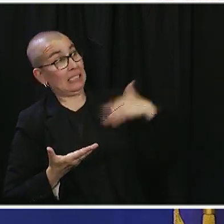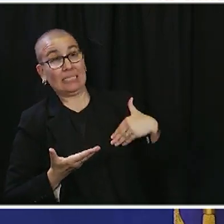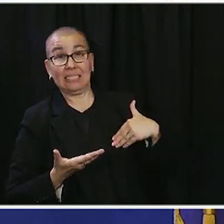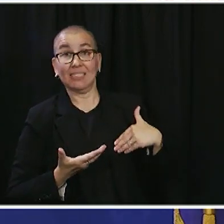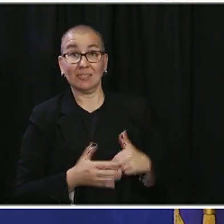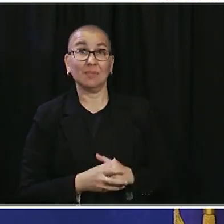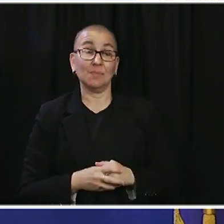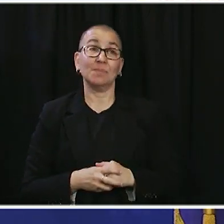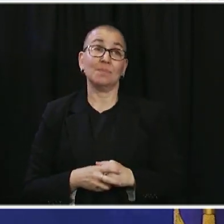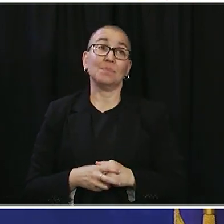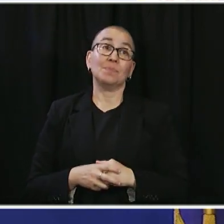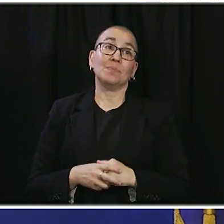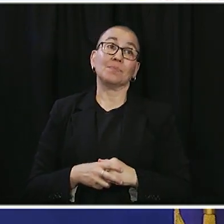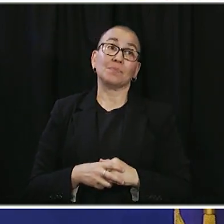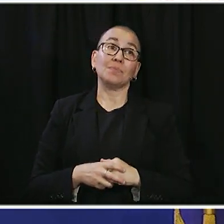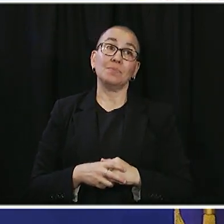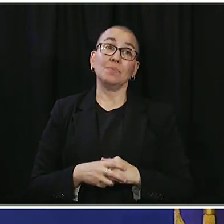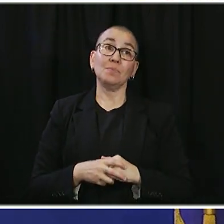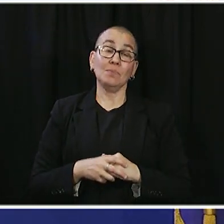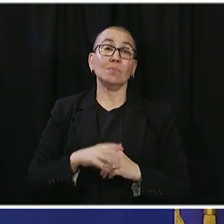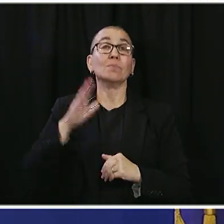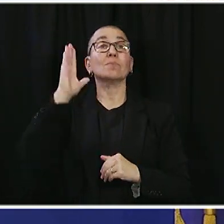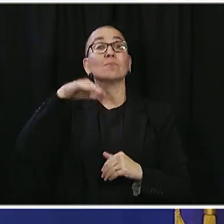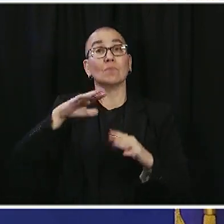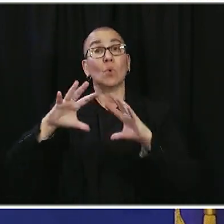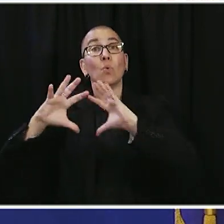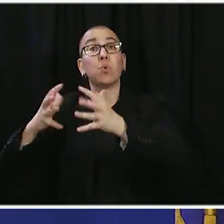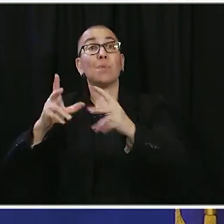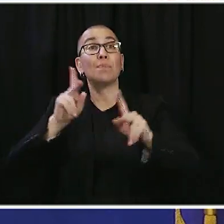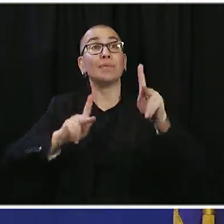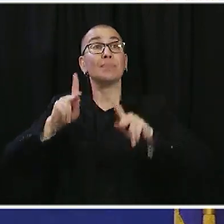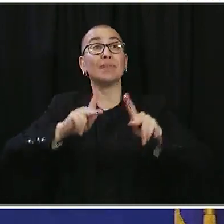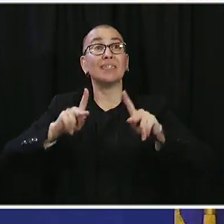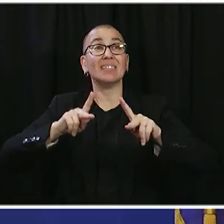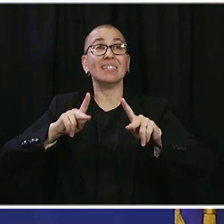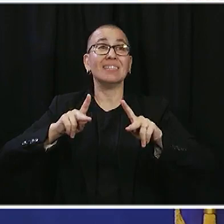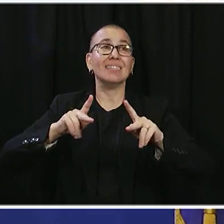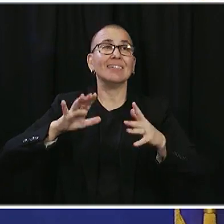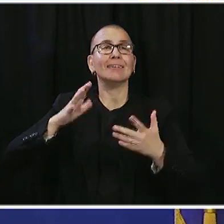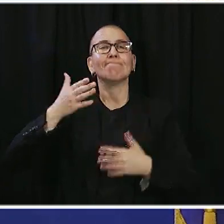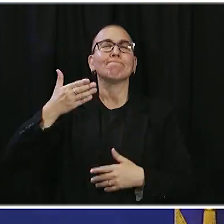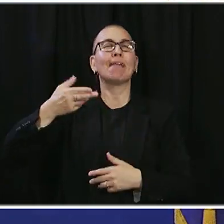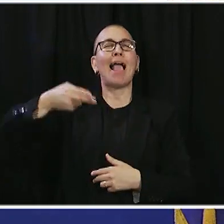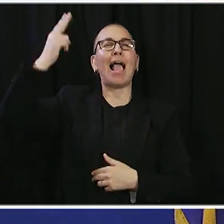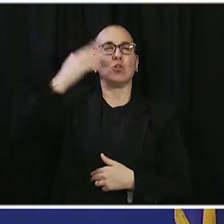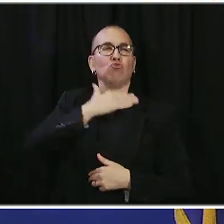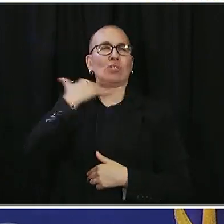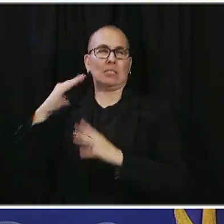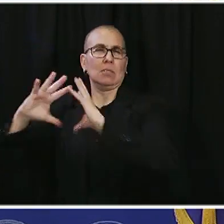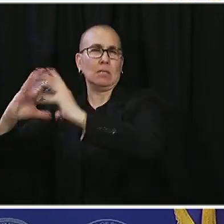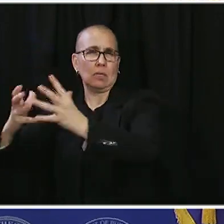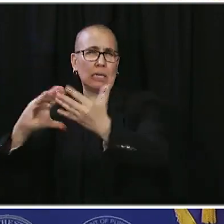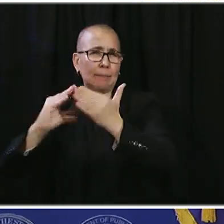3 THND FACILITIES -- 300 FACILITIES HAVE ALREADY RESPONDED TO GET ON THAT TESTING SCHEDULE. SO THAT'S JUST AN EXAMPLE OF, WE KNOW THERE'S A LOT OF POPULATION THERE THAT'S EXACTLY THE RIGHT POPULATION FROM A RISK